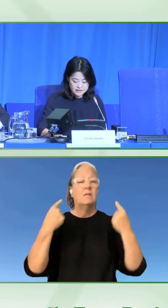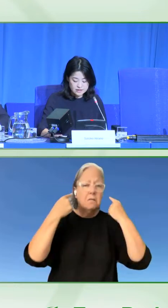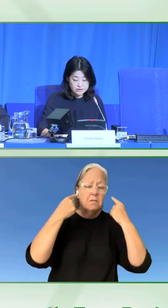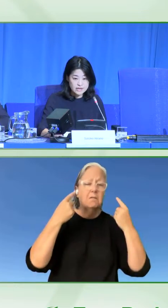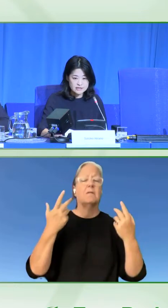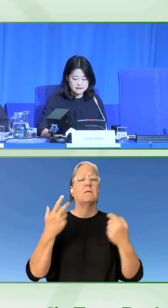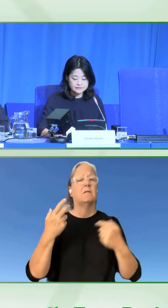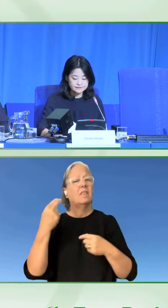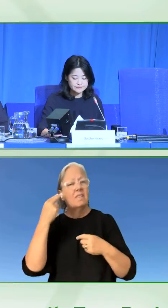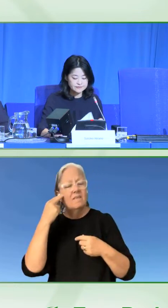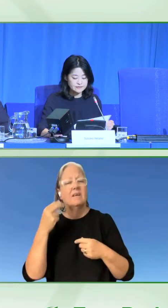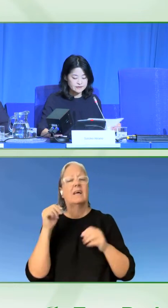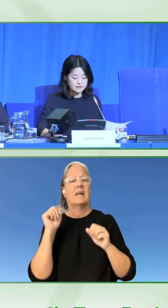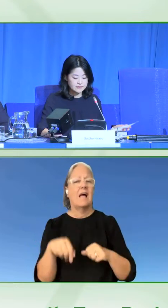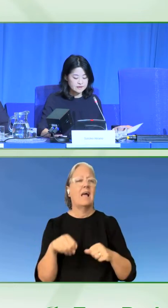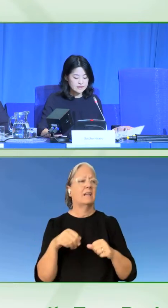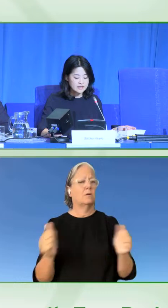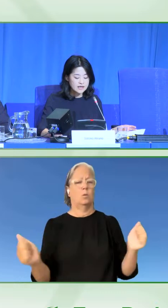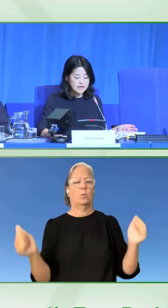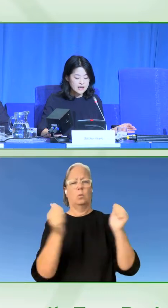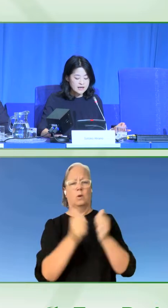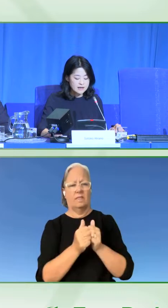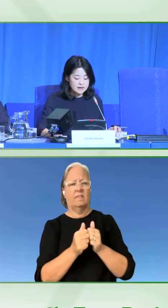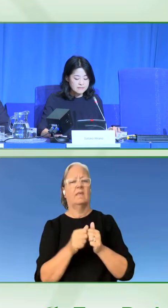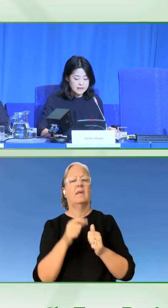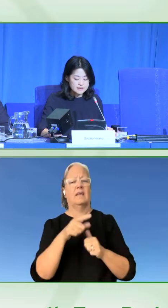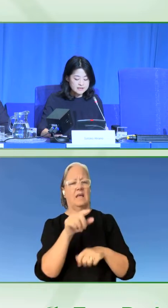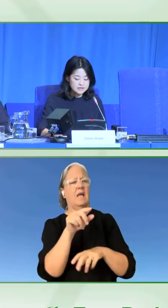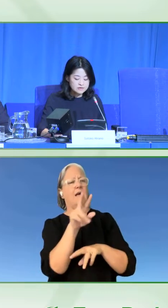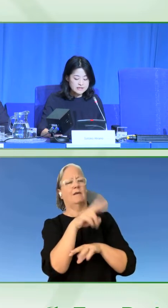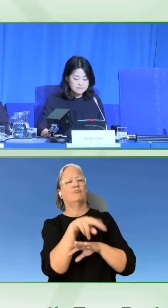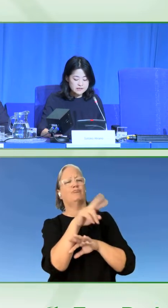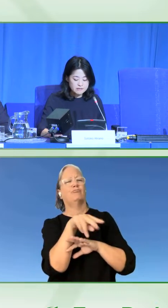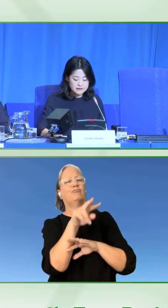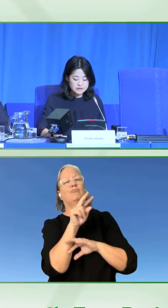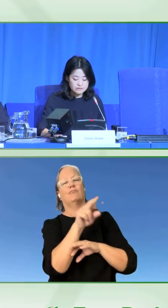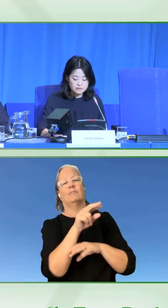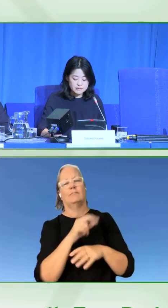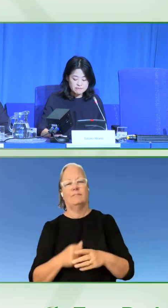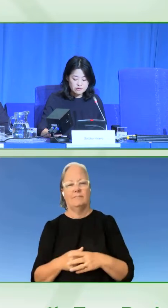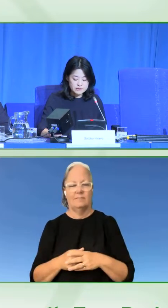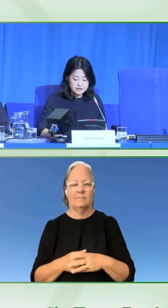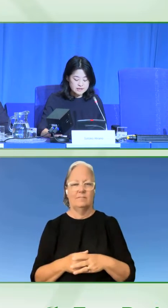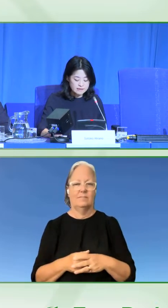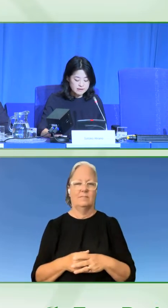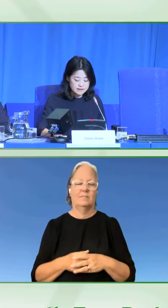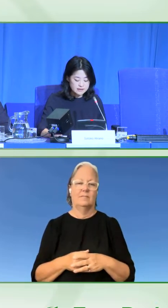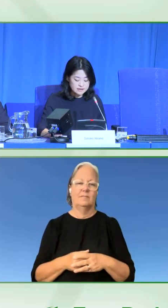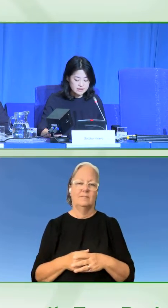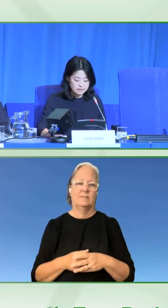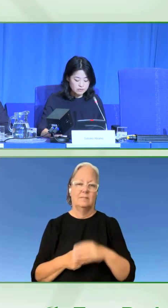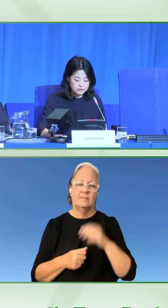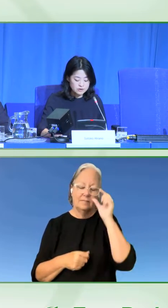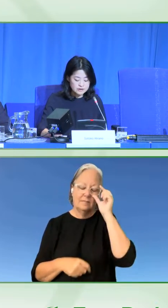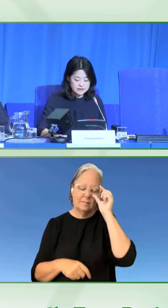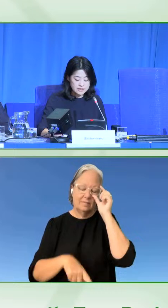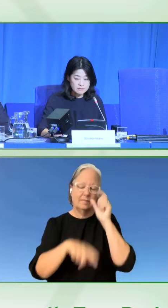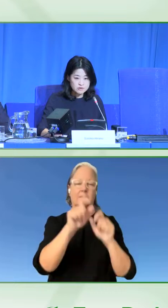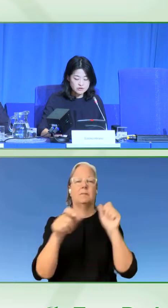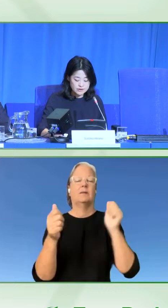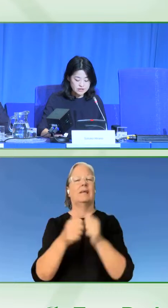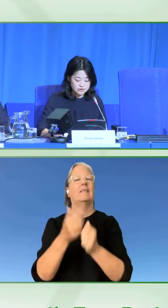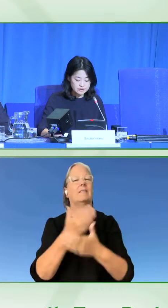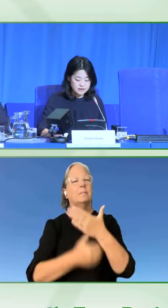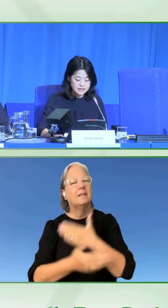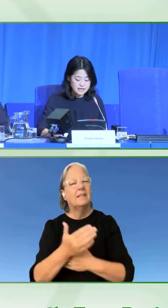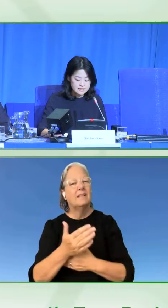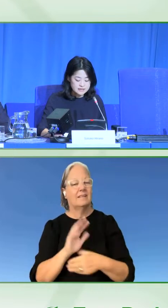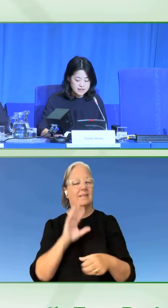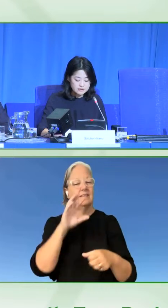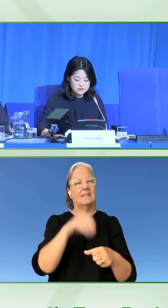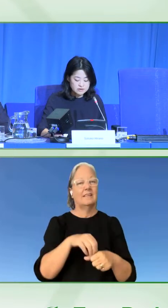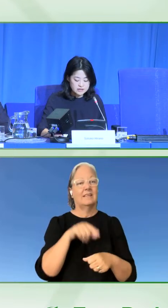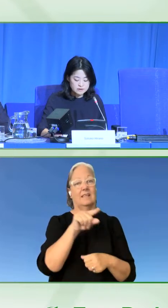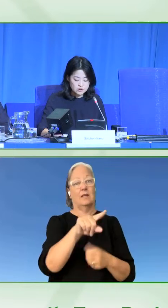a new way that transports the passion of racing to all.